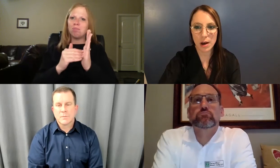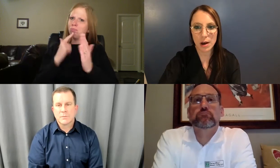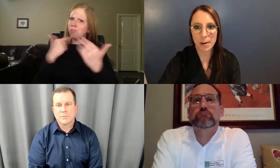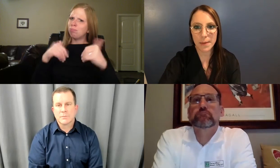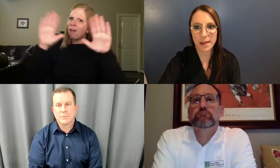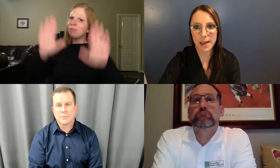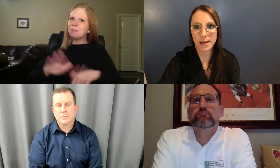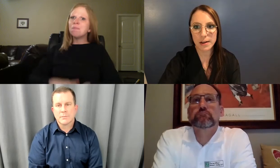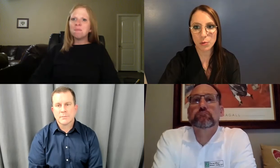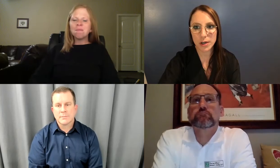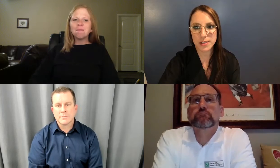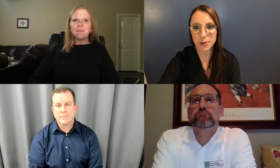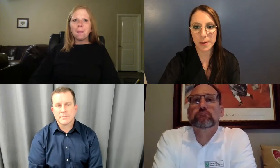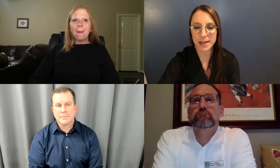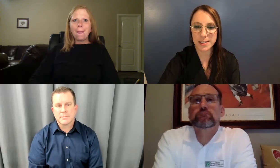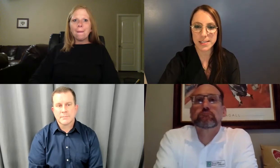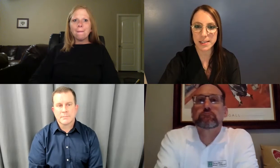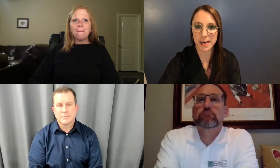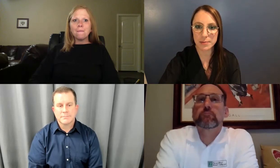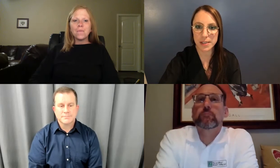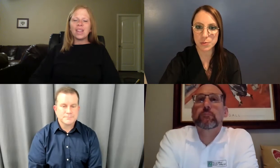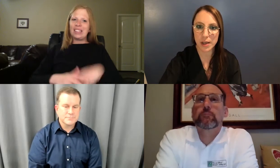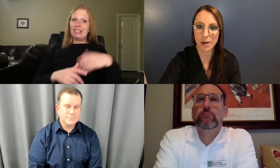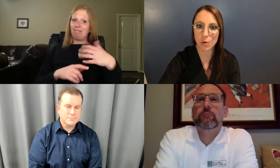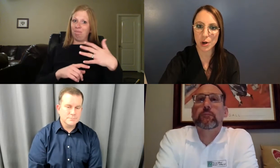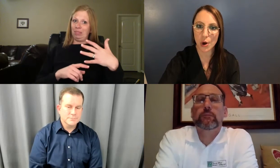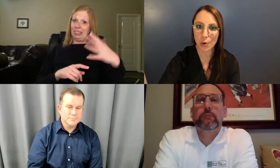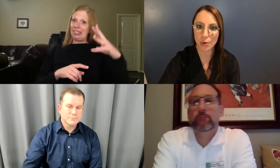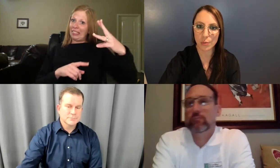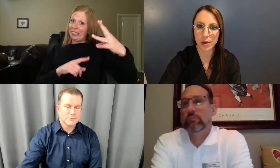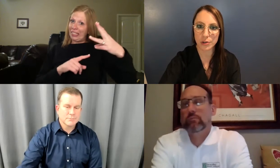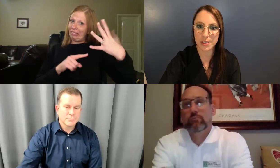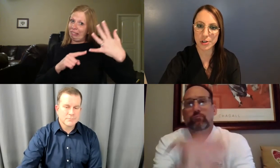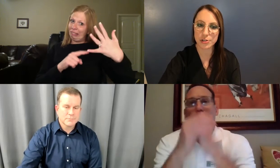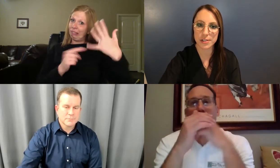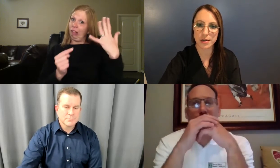And then we're gonna circle back to this at the end, because we wanna know what you guys are interested